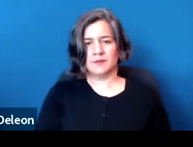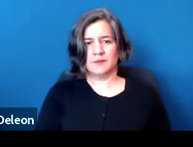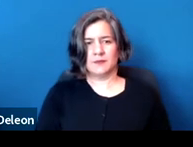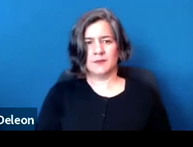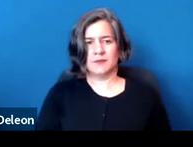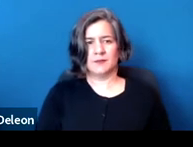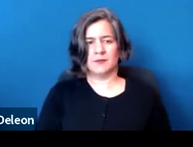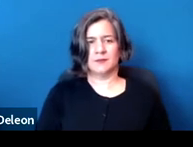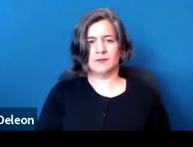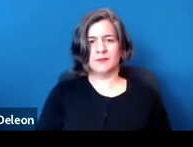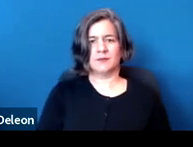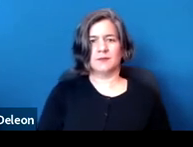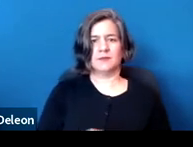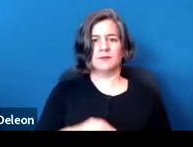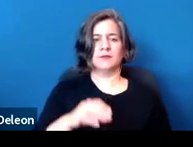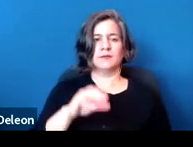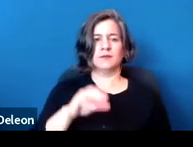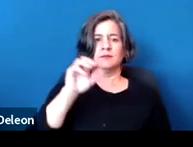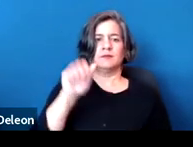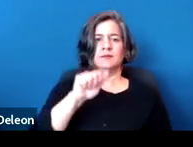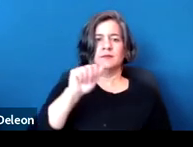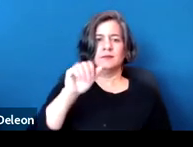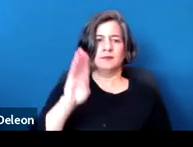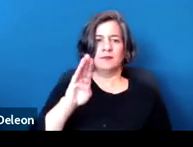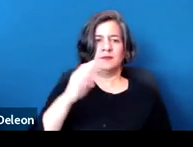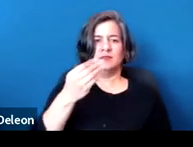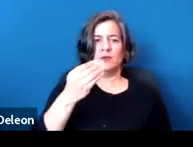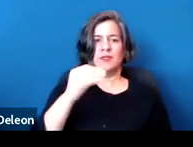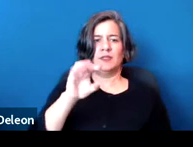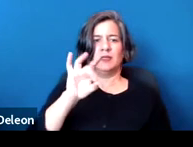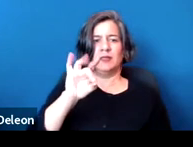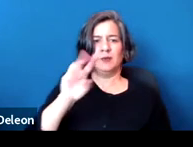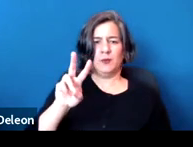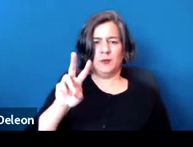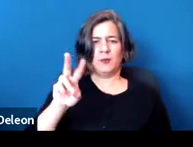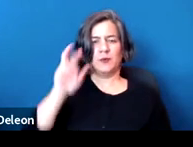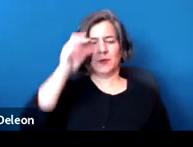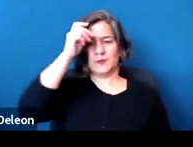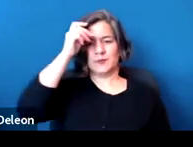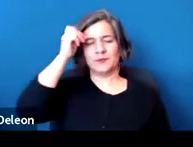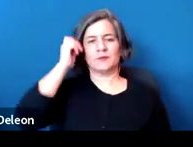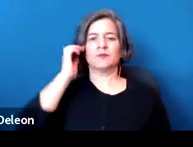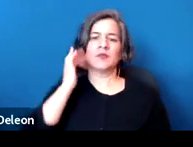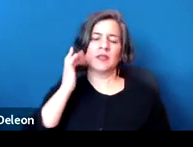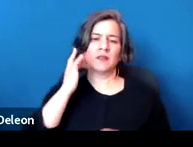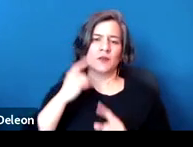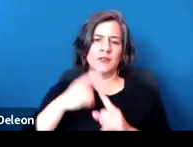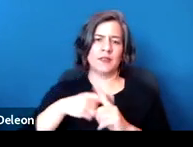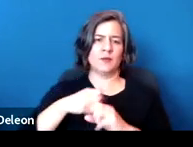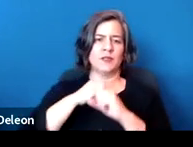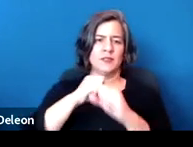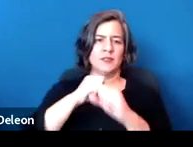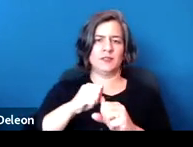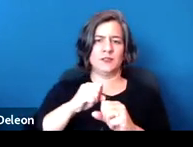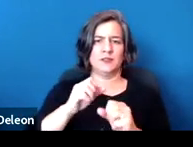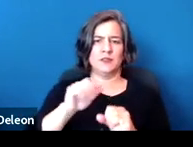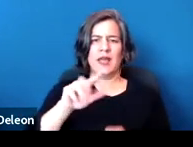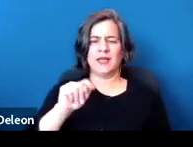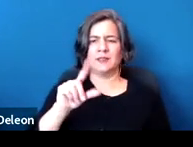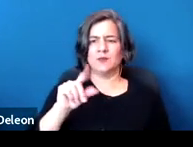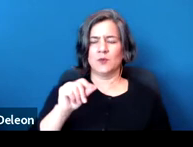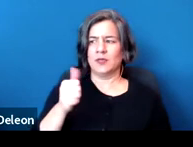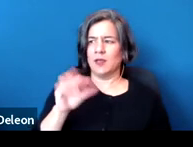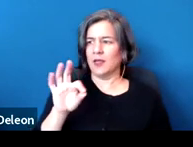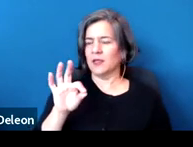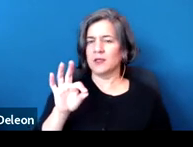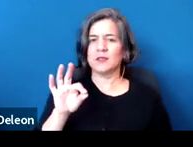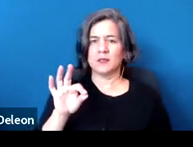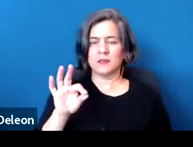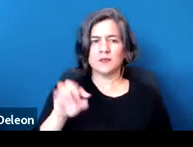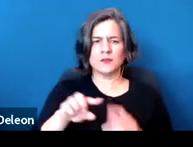And so AB-1482 -- So the California Tenant Protection Act of 2019 went into effect prior